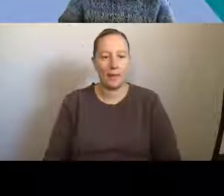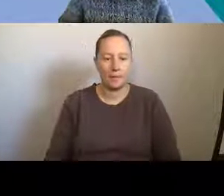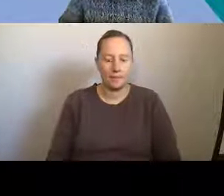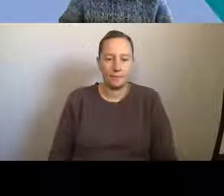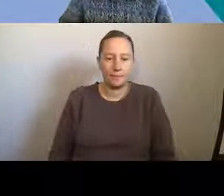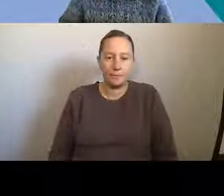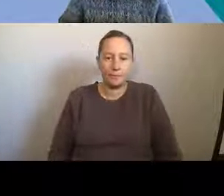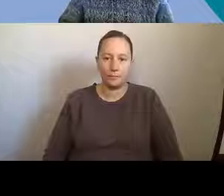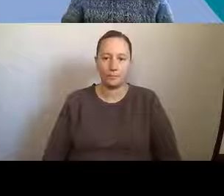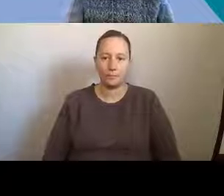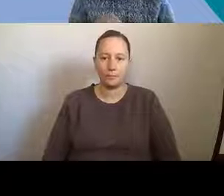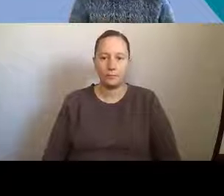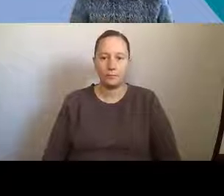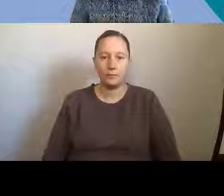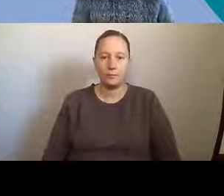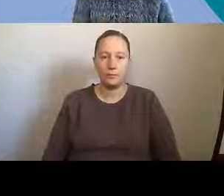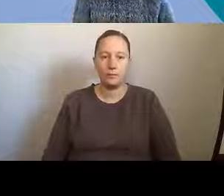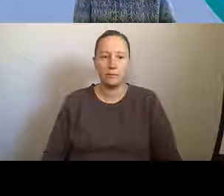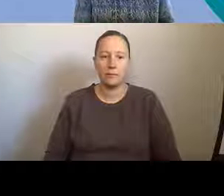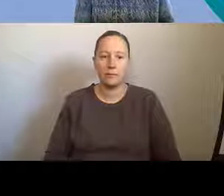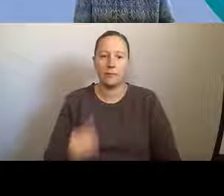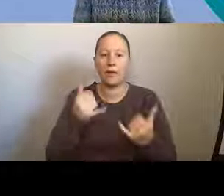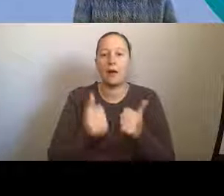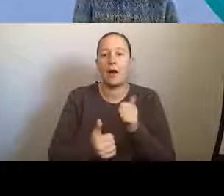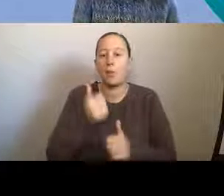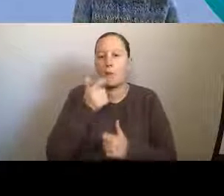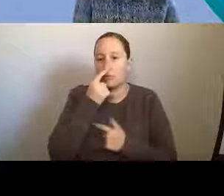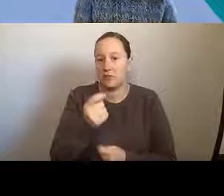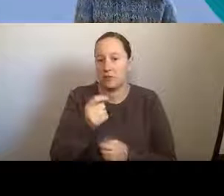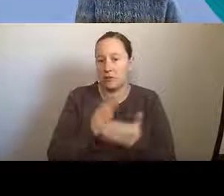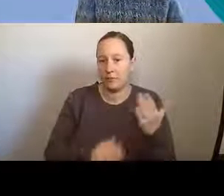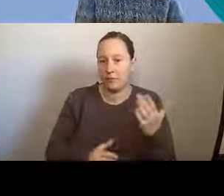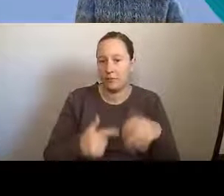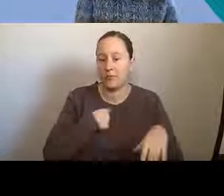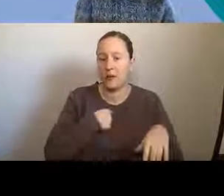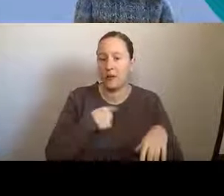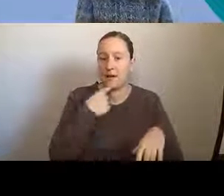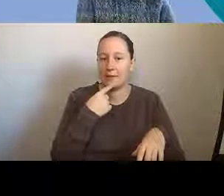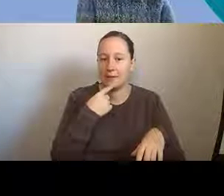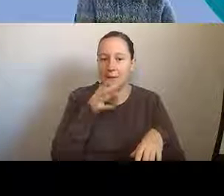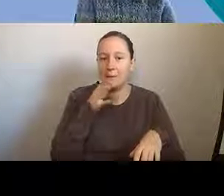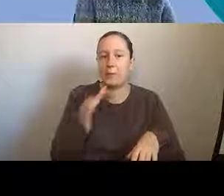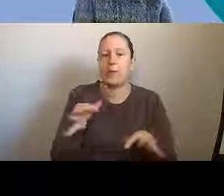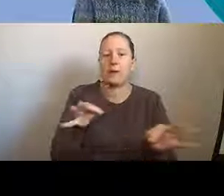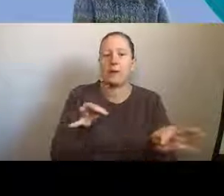All right, now the most interesting part. I said that I would talk about human subjects research,